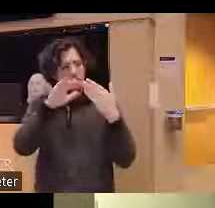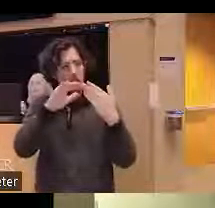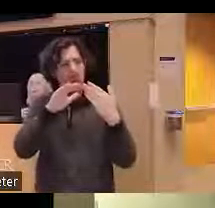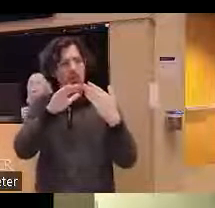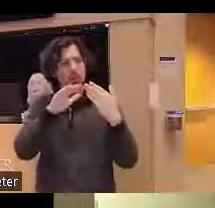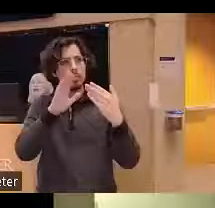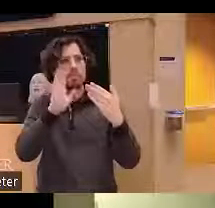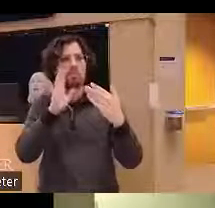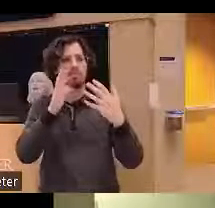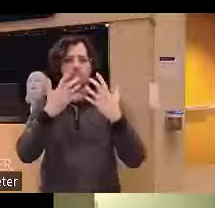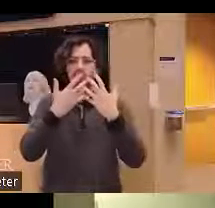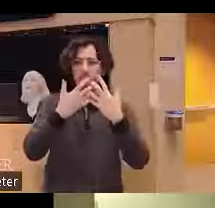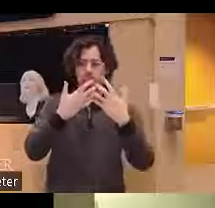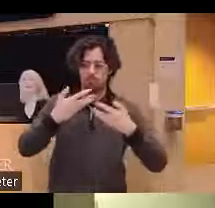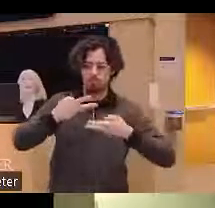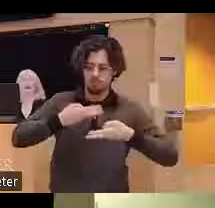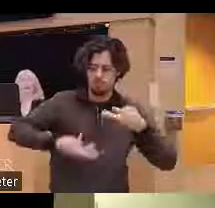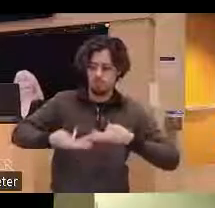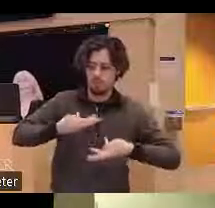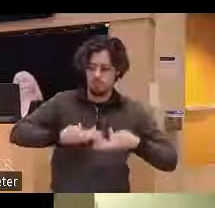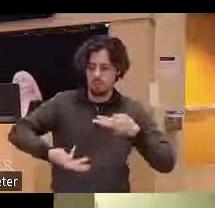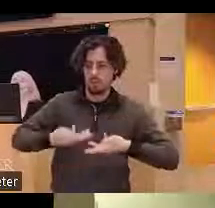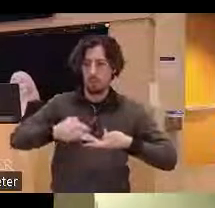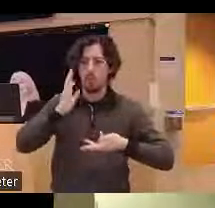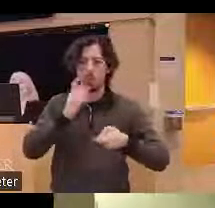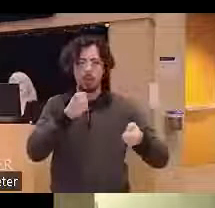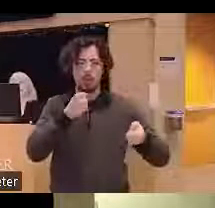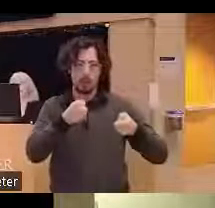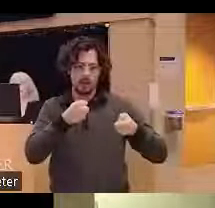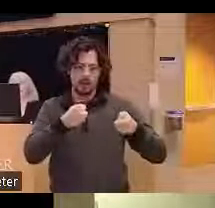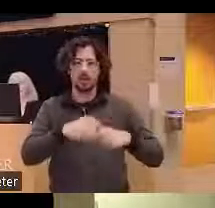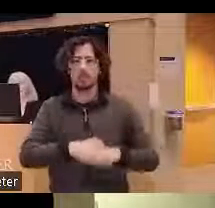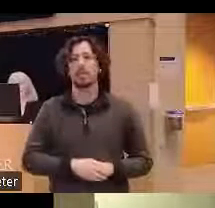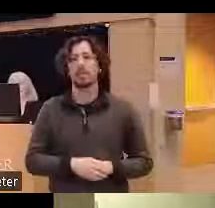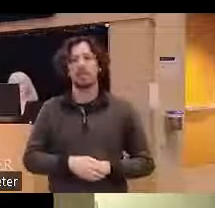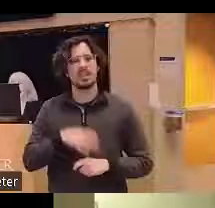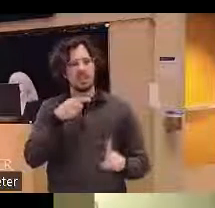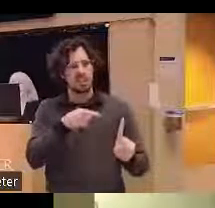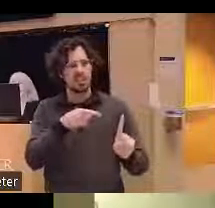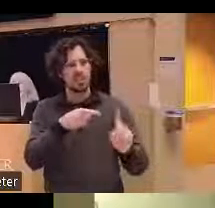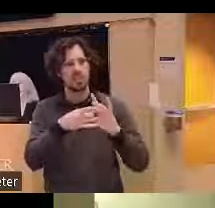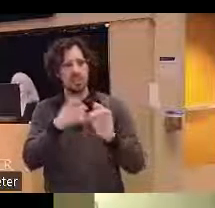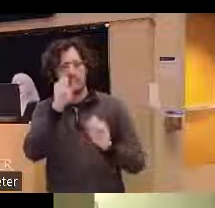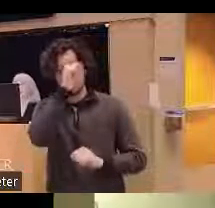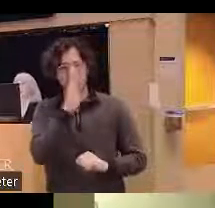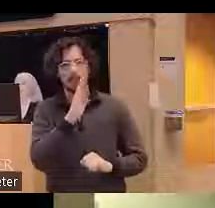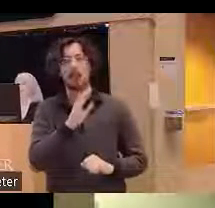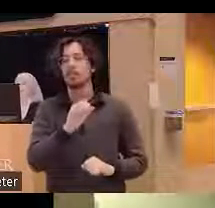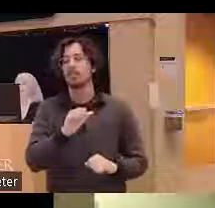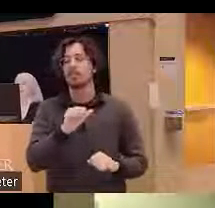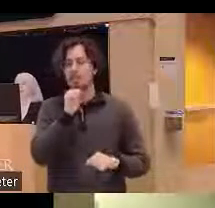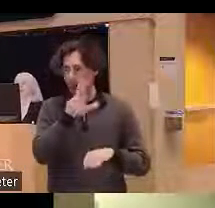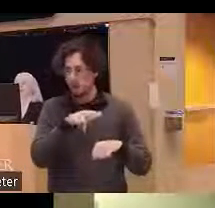blood flow these were significantly abnormal only in schizophrenia um and one of them in particular